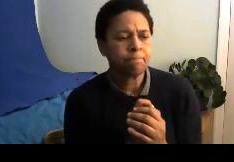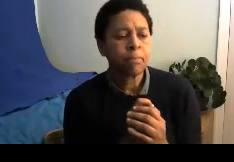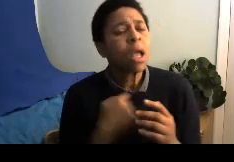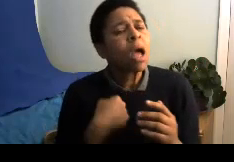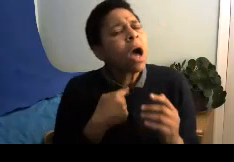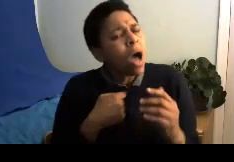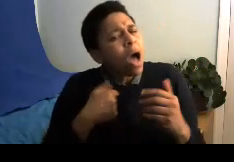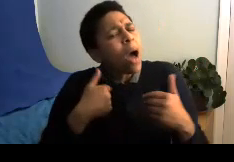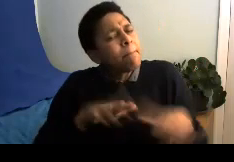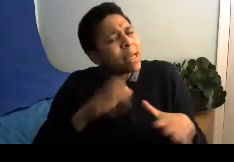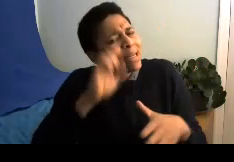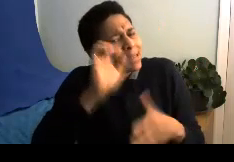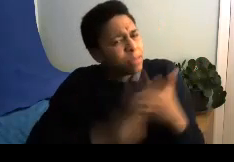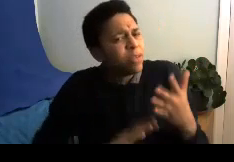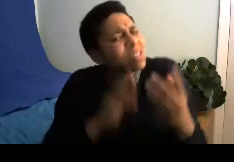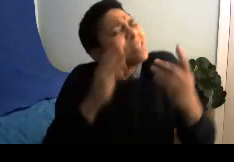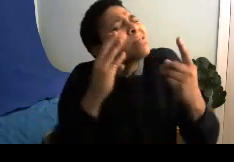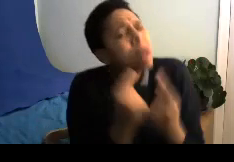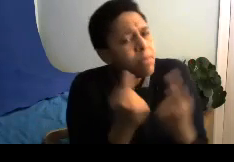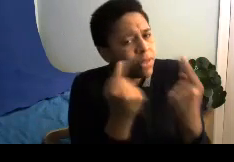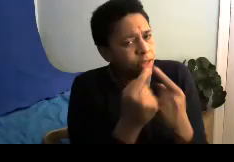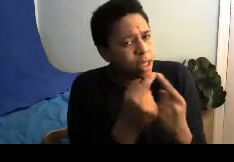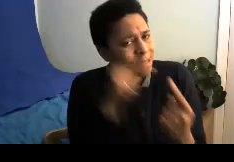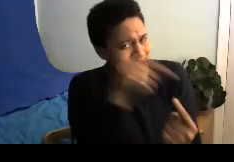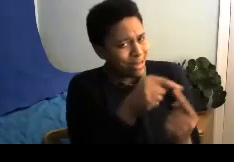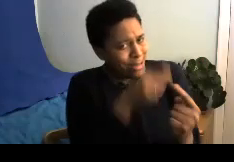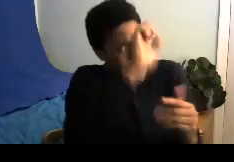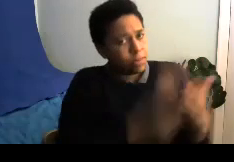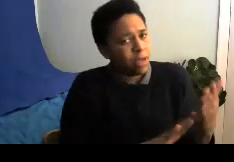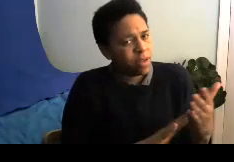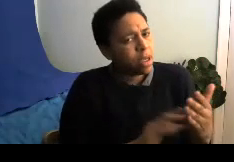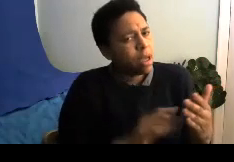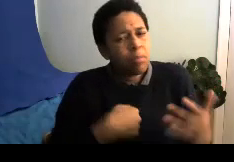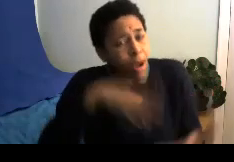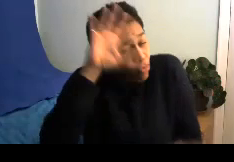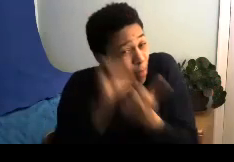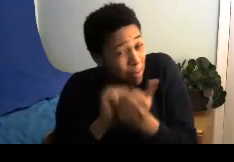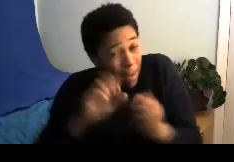really remember. And, you know, to create sort of scenes in